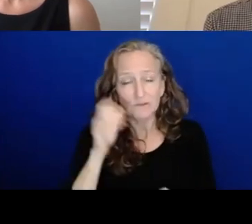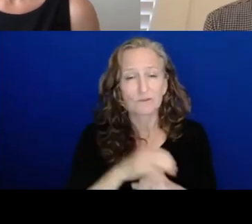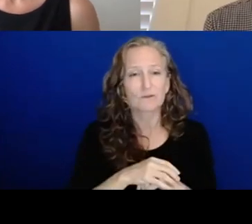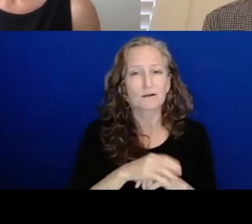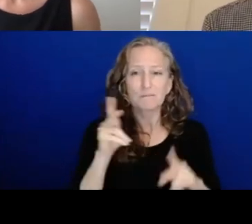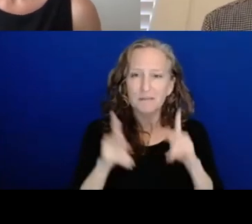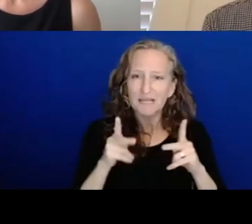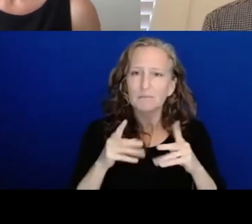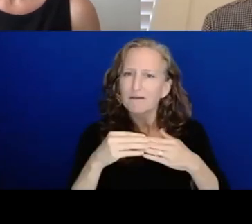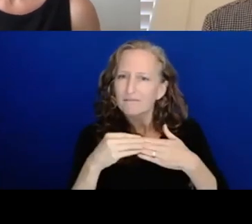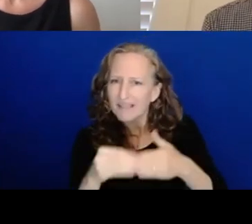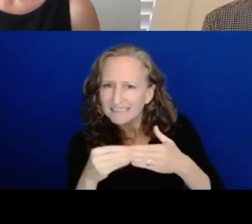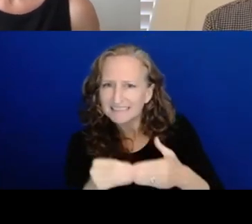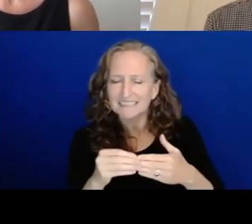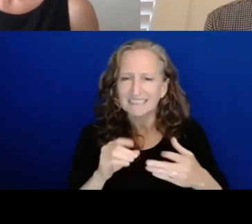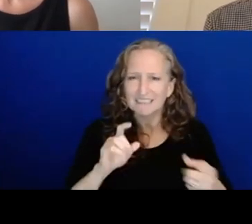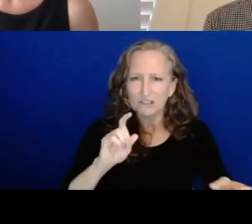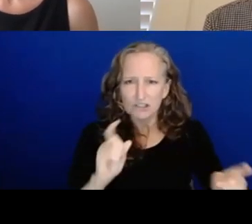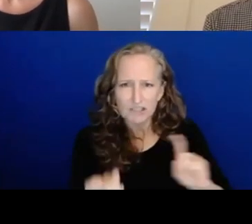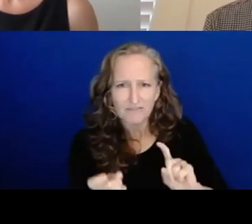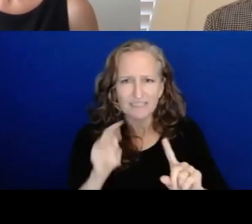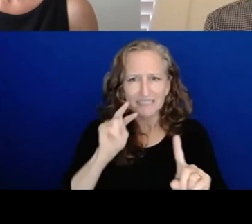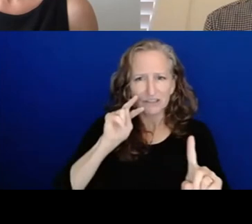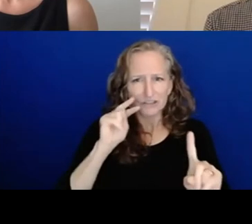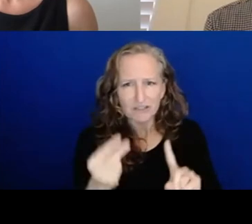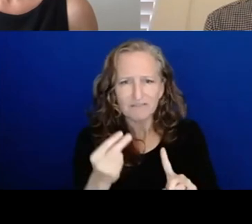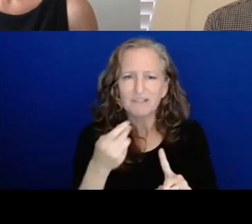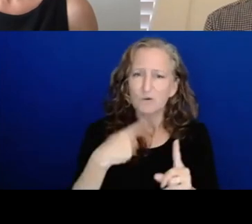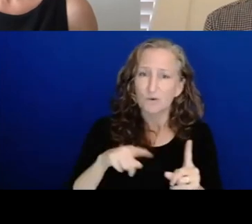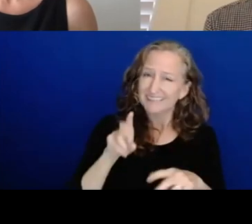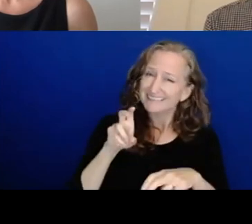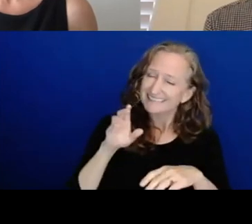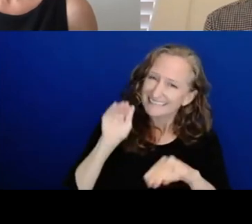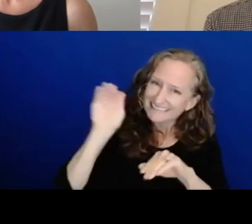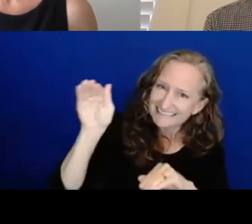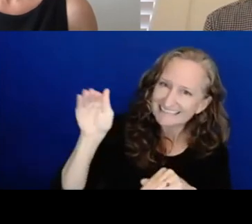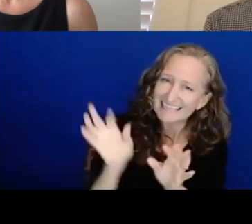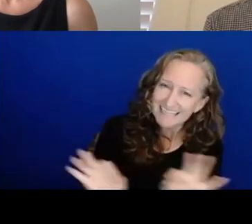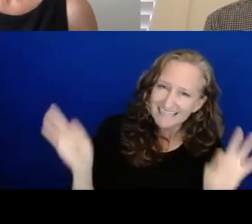influence key decision makers. Now is the proving moment of have we earned how do we